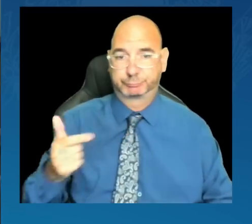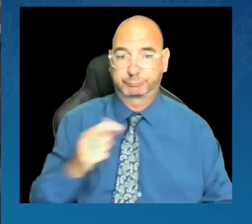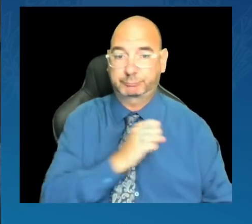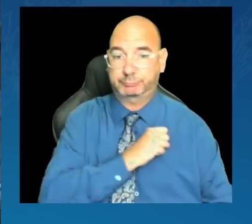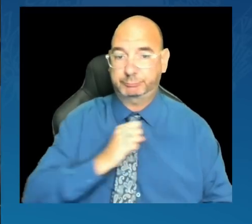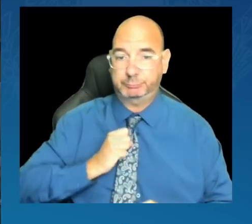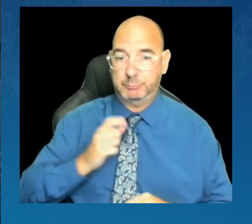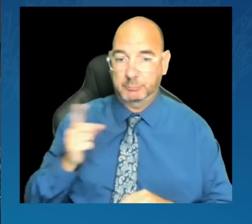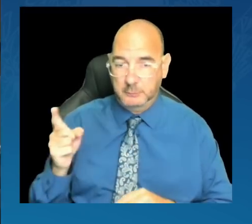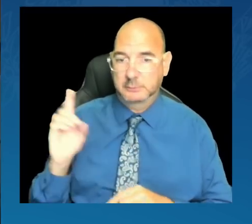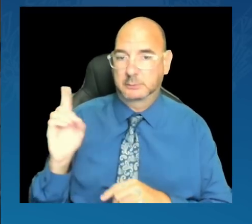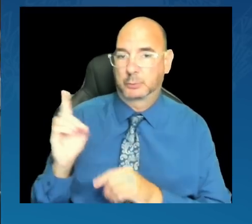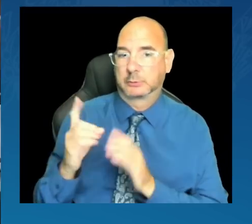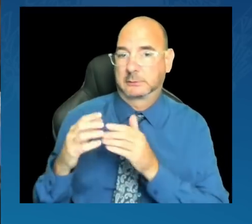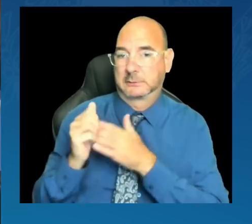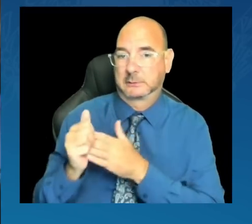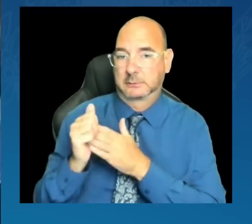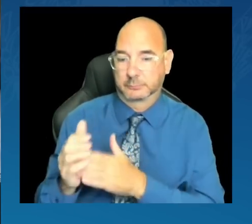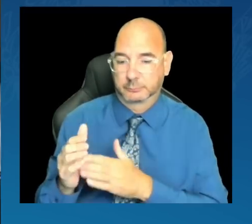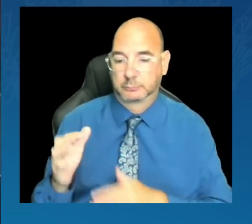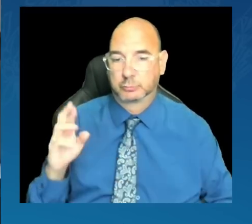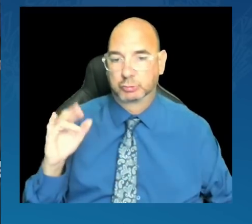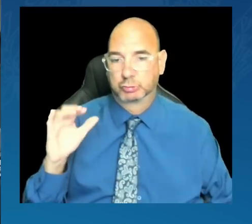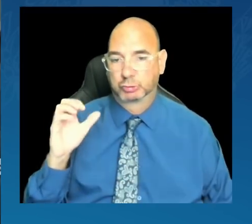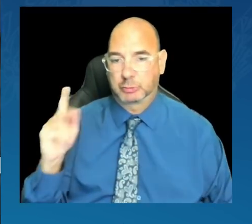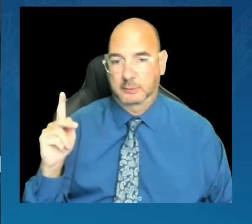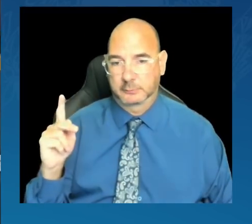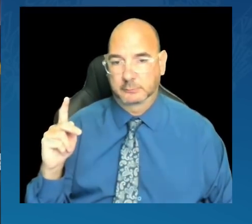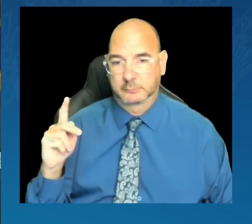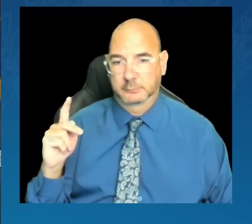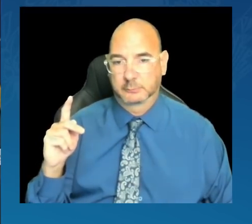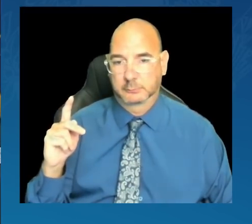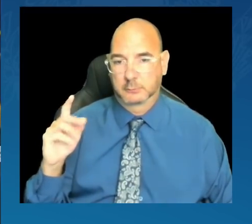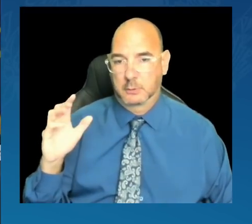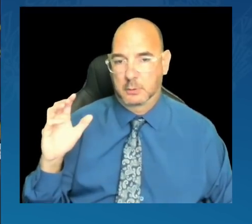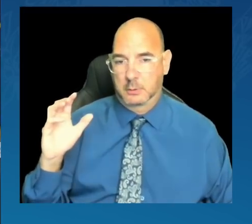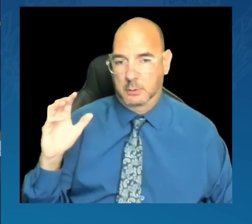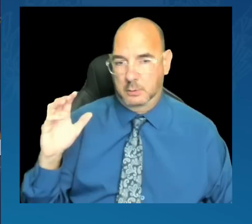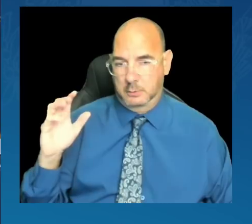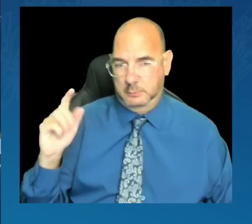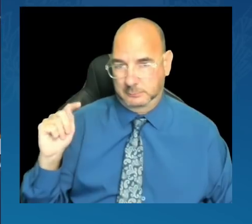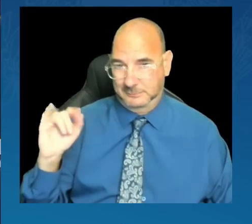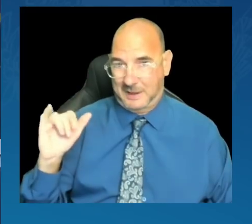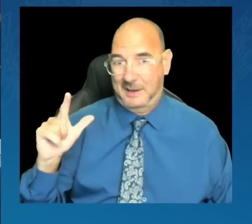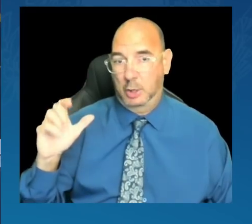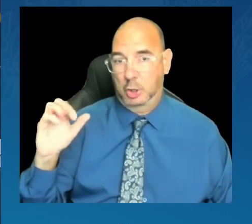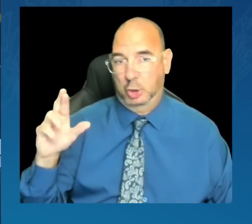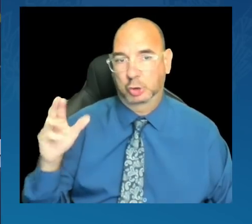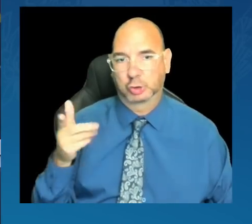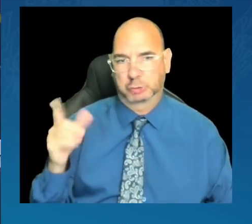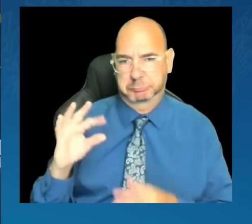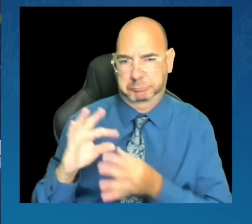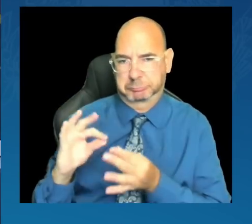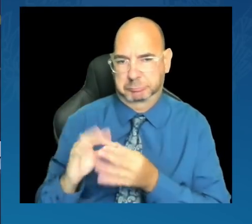Senator Taylor: Thank you, Leader Gia Quinto. Indiana currently is the only state in the nation